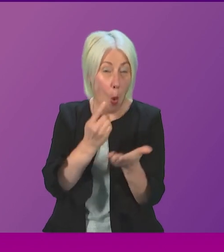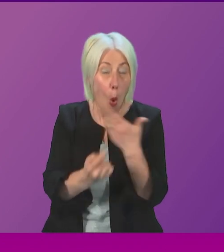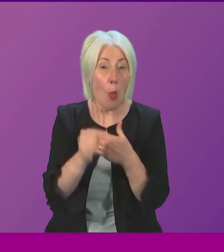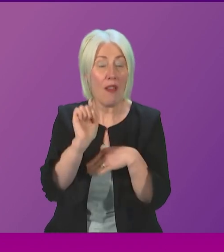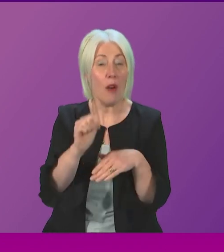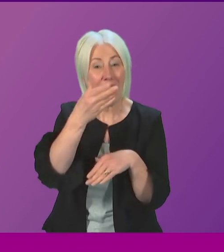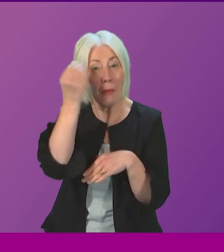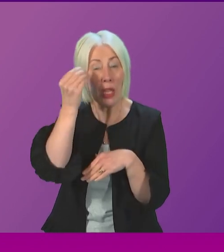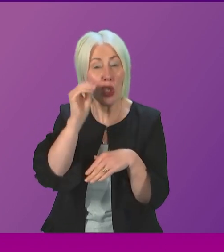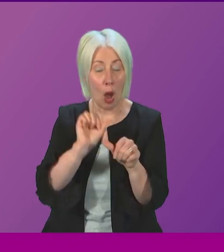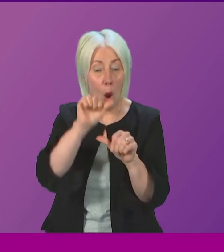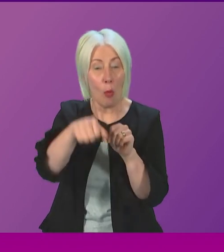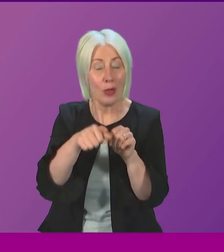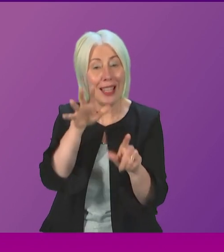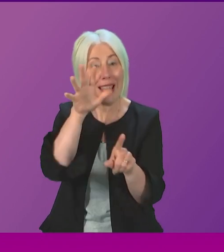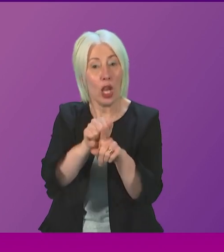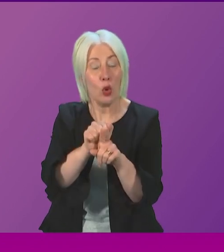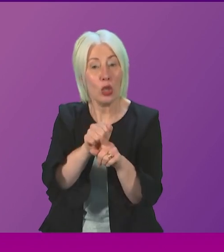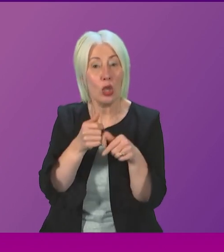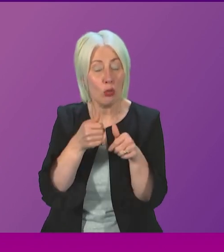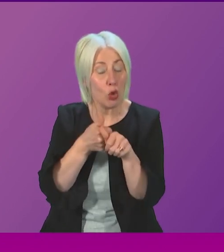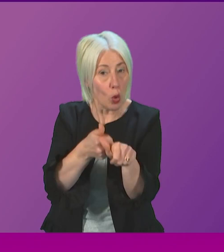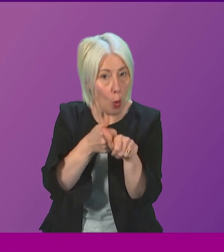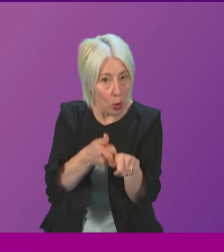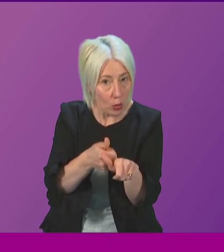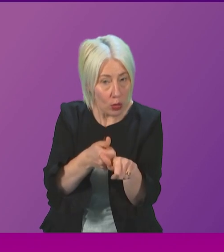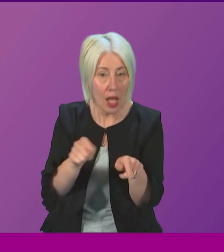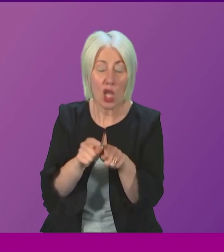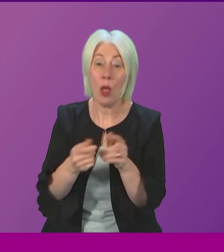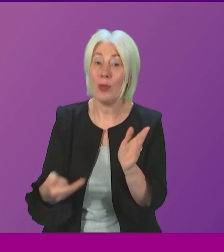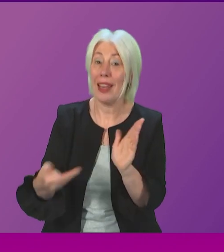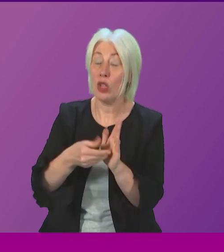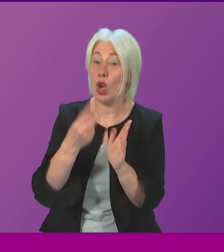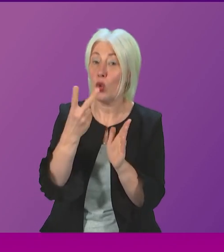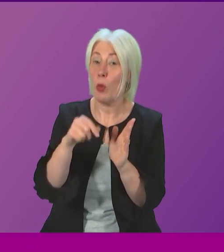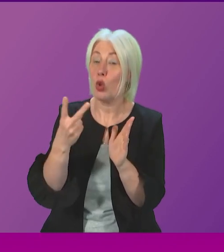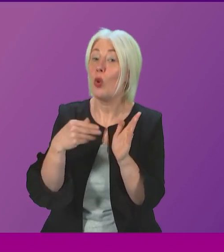over the past two years, in addition to the estimated £2.2 billion that was spent on